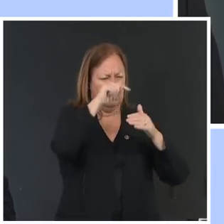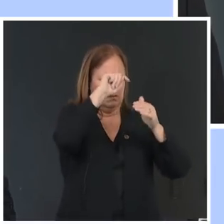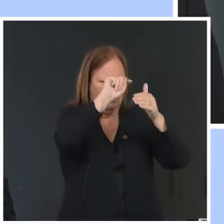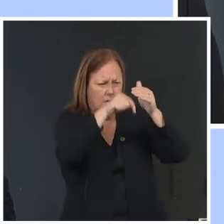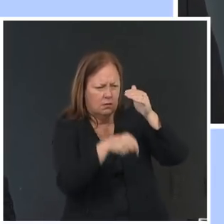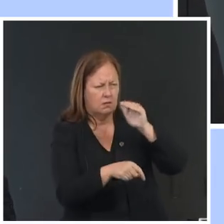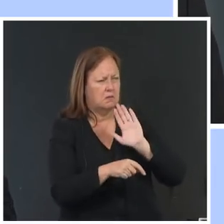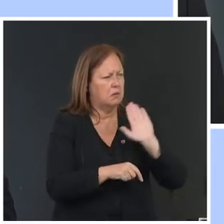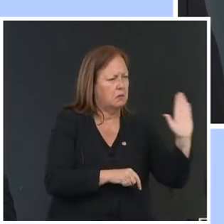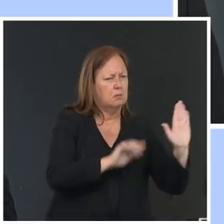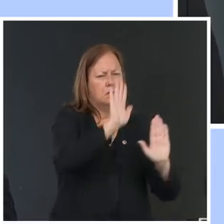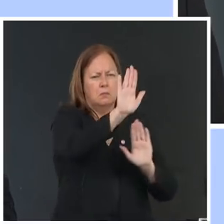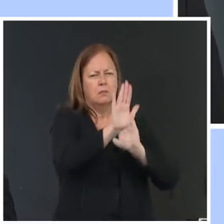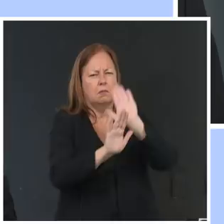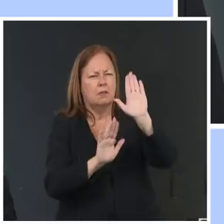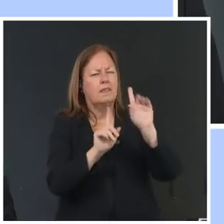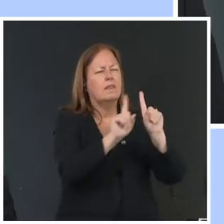language right, and -- and language discrimination.